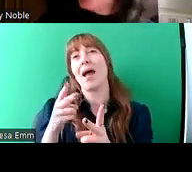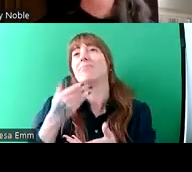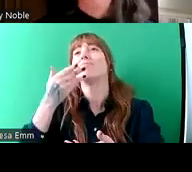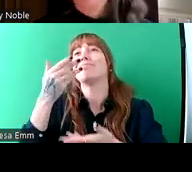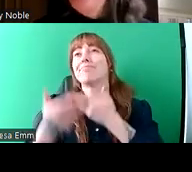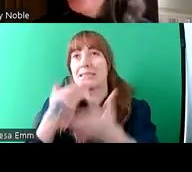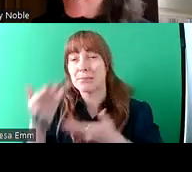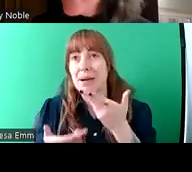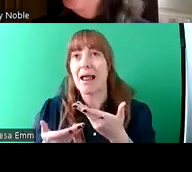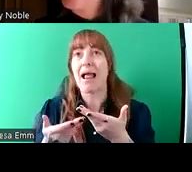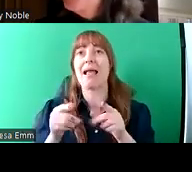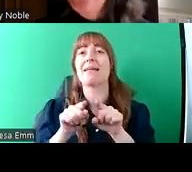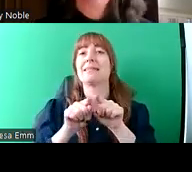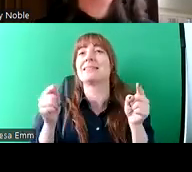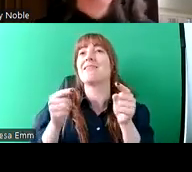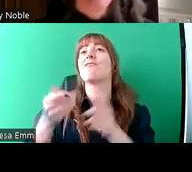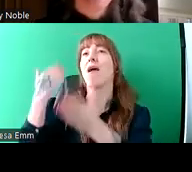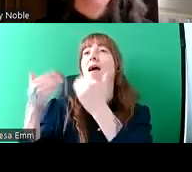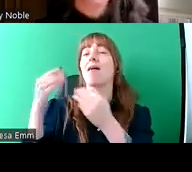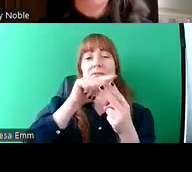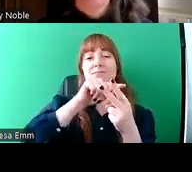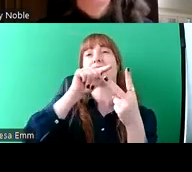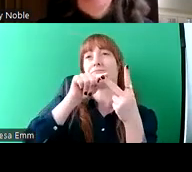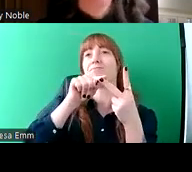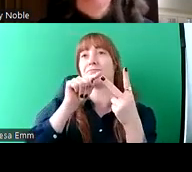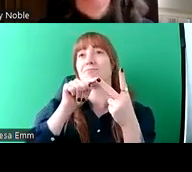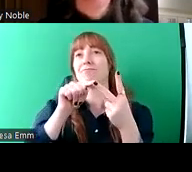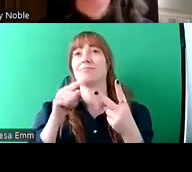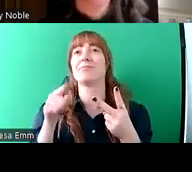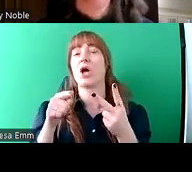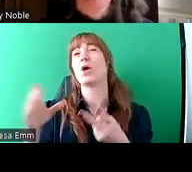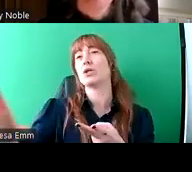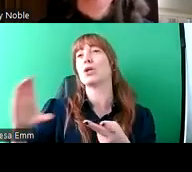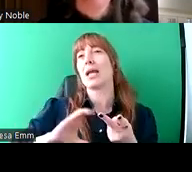differentiate between the different archives that we hold. The donated archives are from